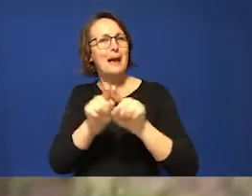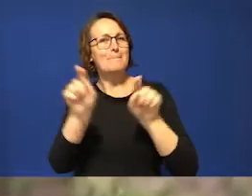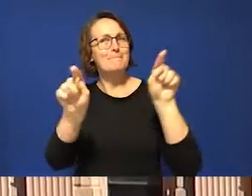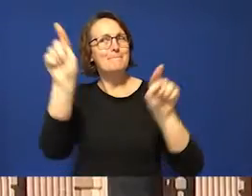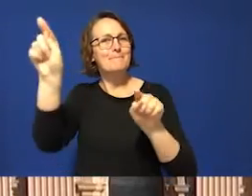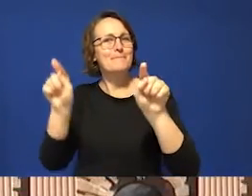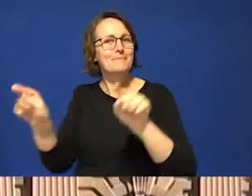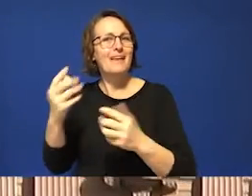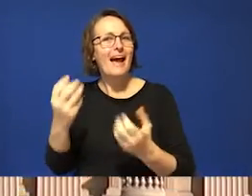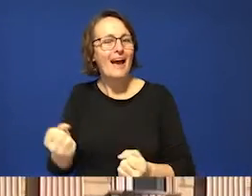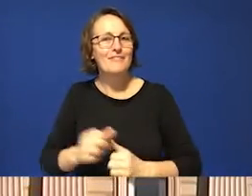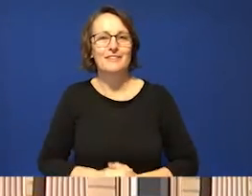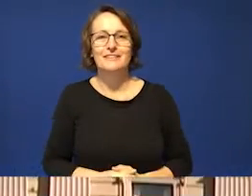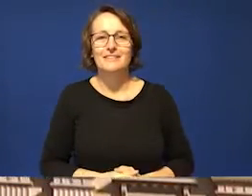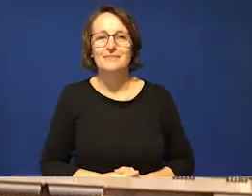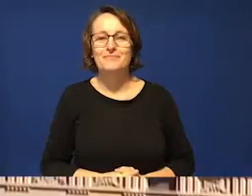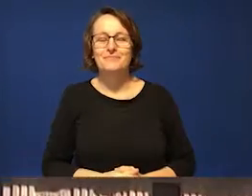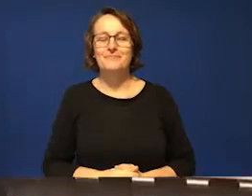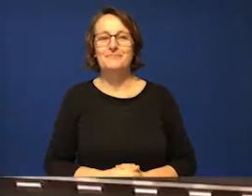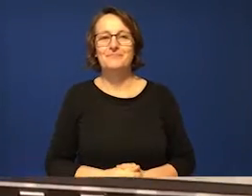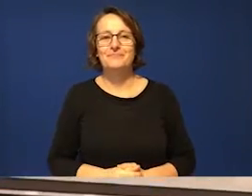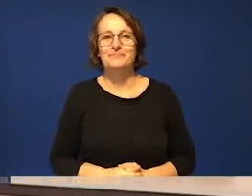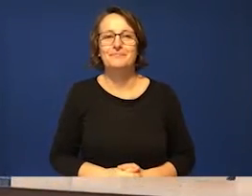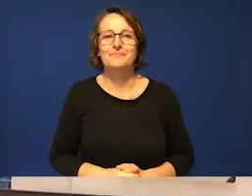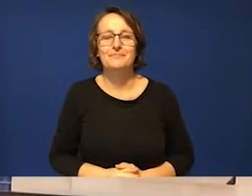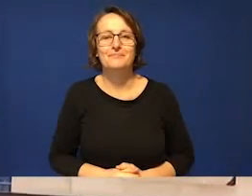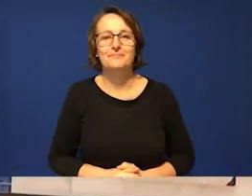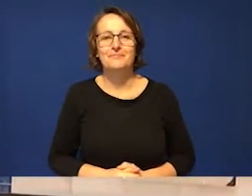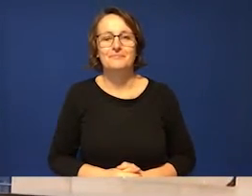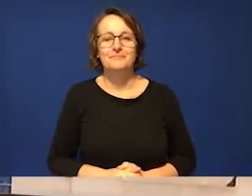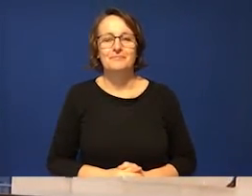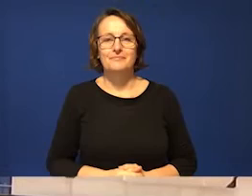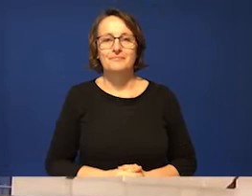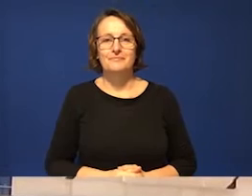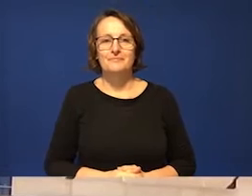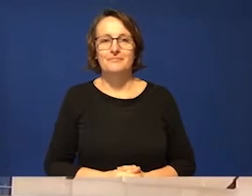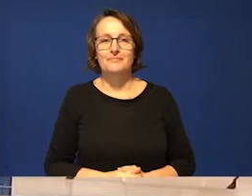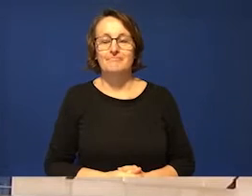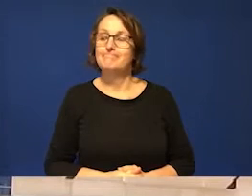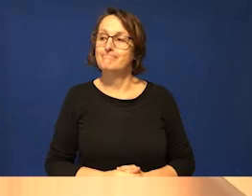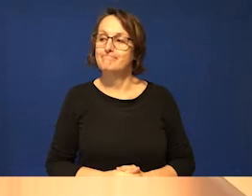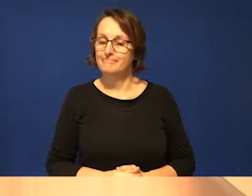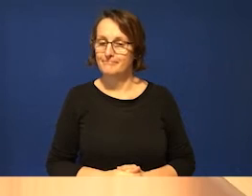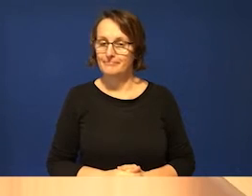but we do them in a very contemporary way. Okay. This is another one for you, Peter, from Jackie,